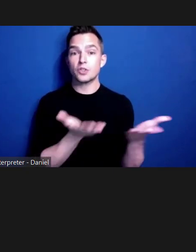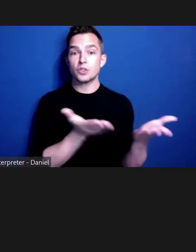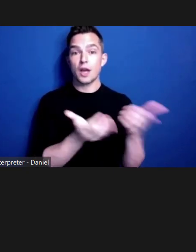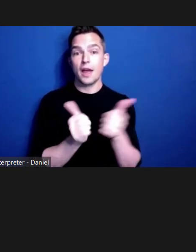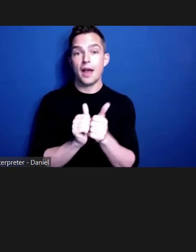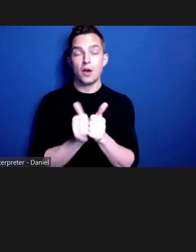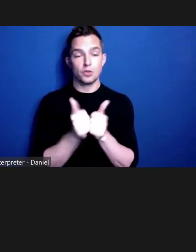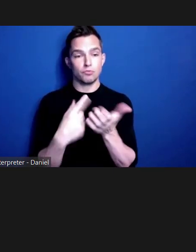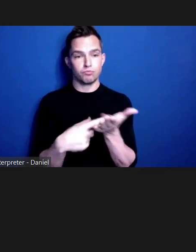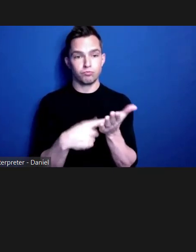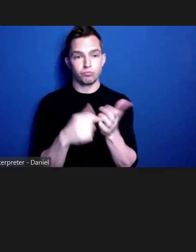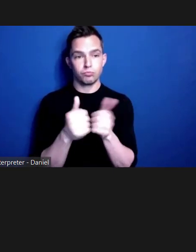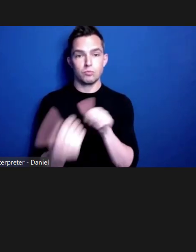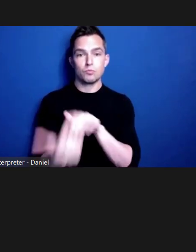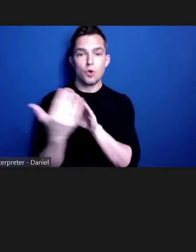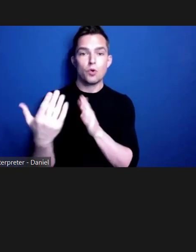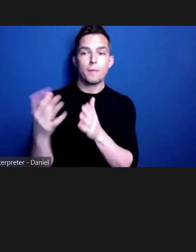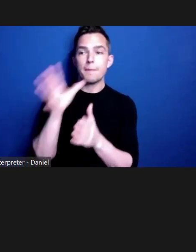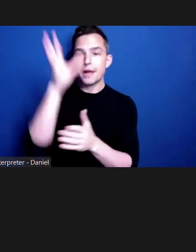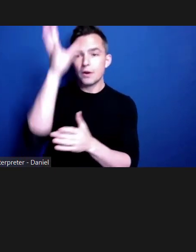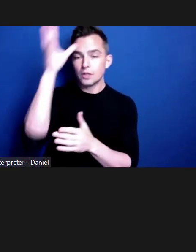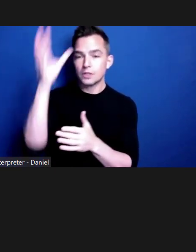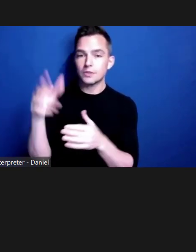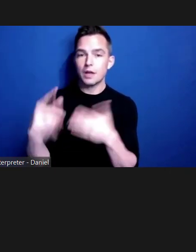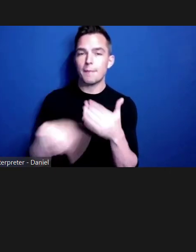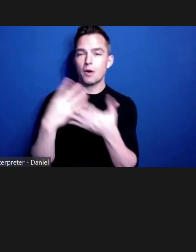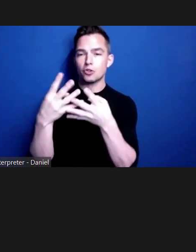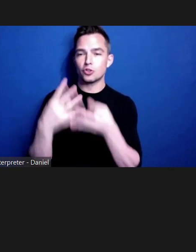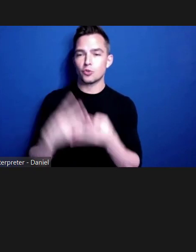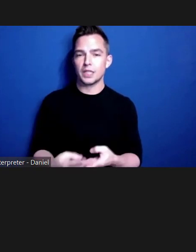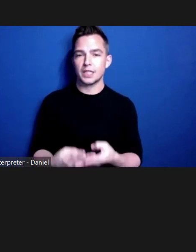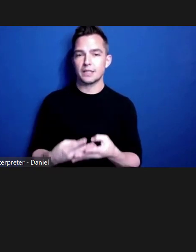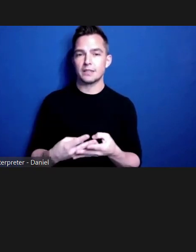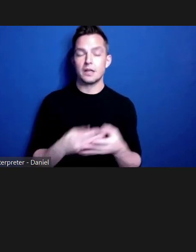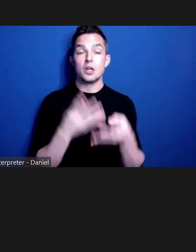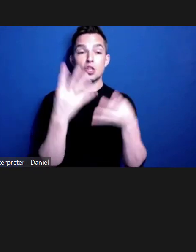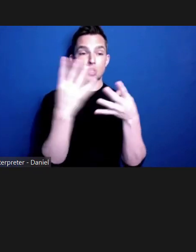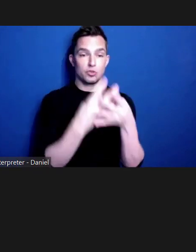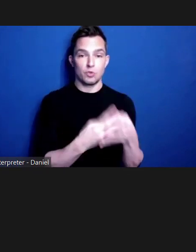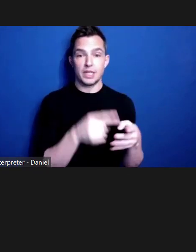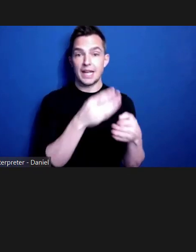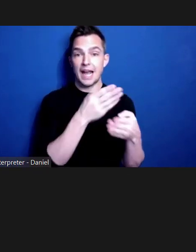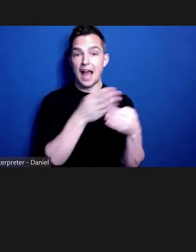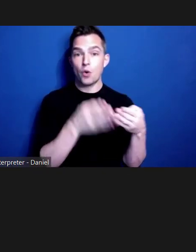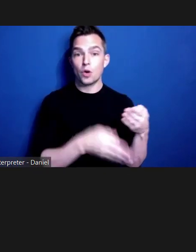screening outcomes, so lots of good resources there for you to check